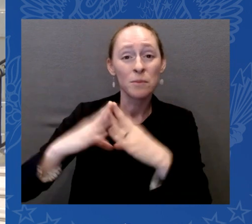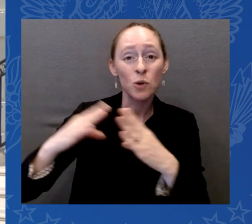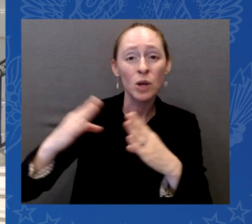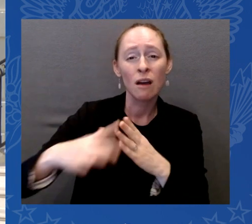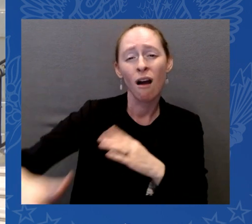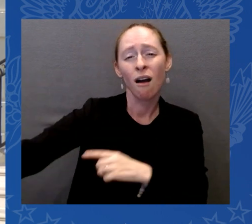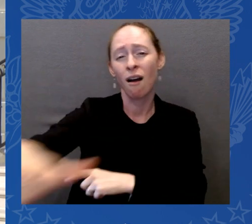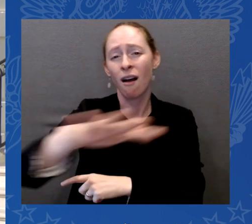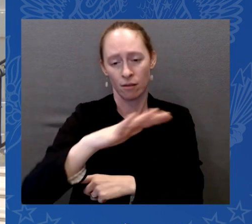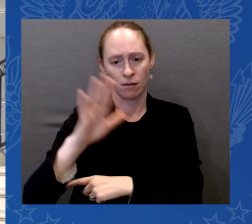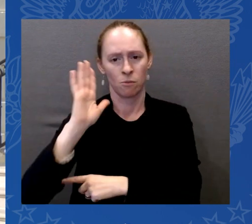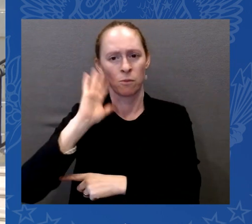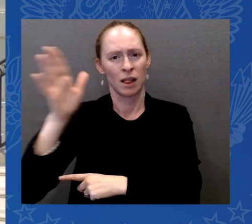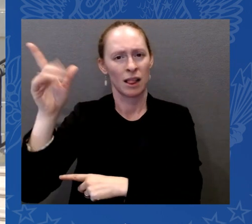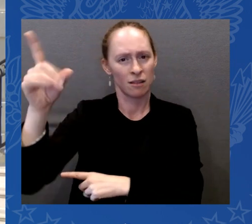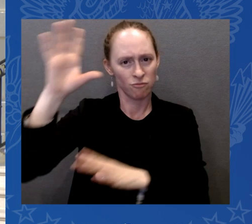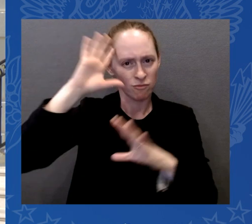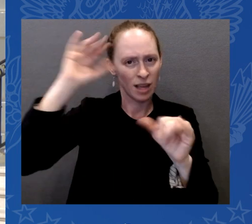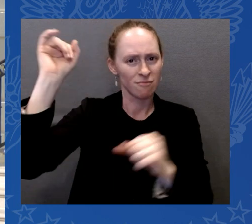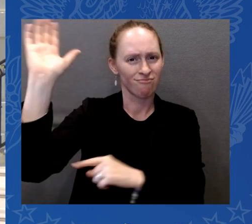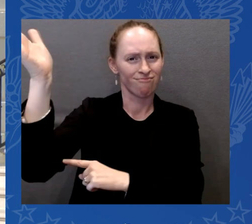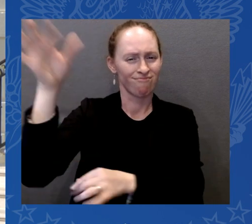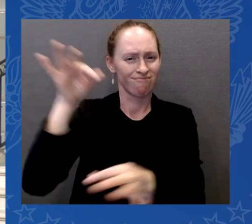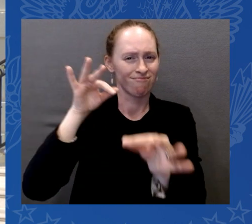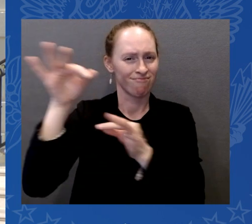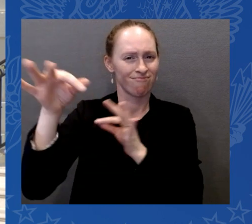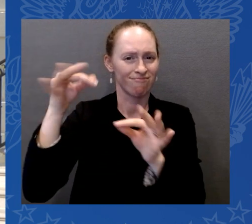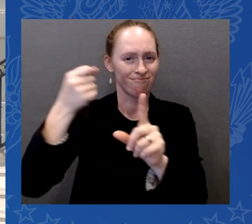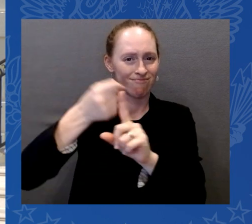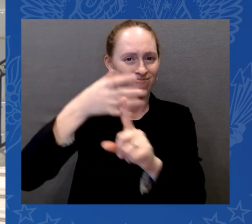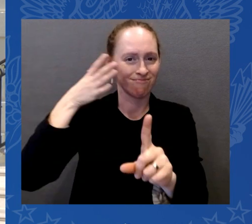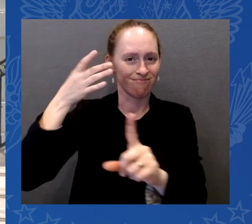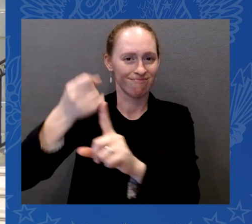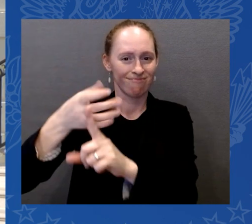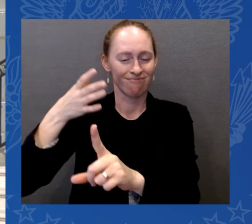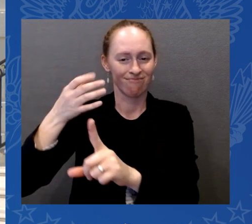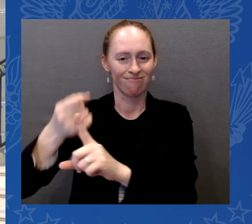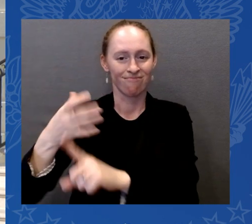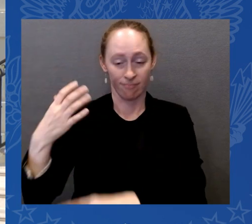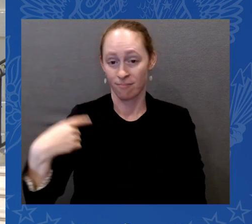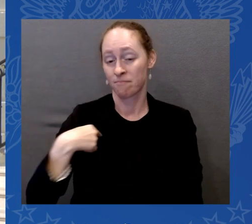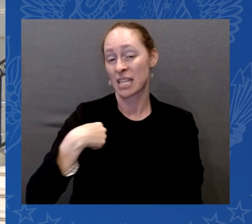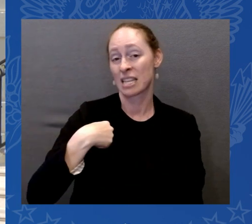I'd like to focus on one for my entire career, whether I was district attorney of San Francisco,